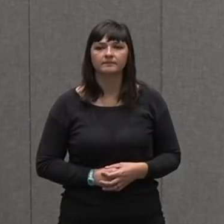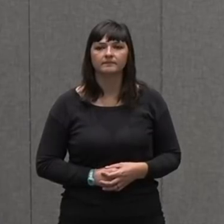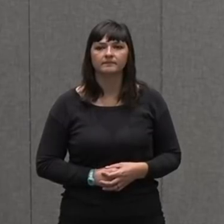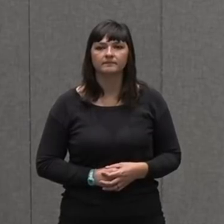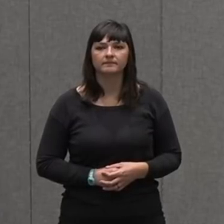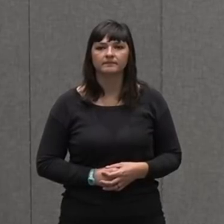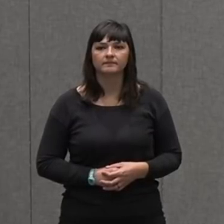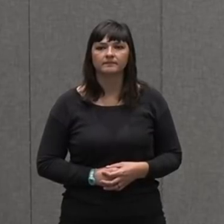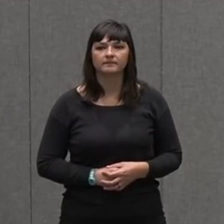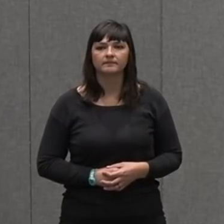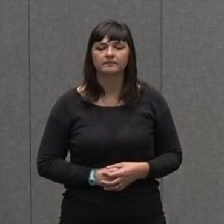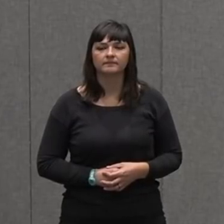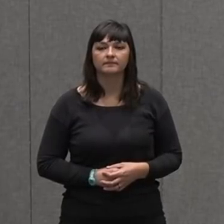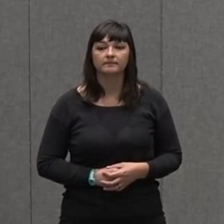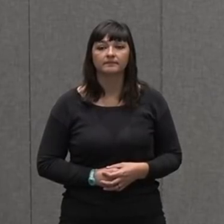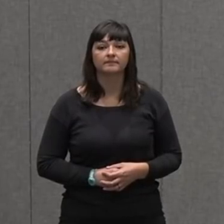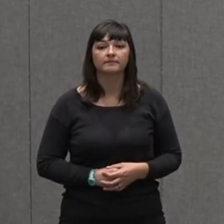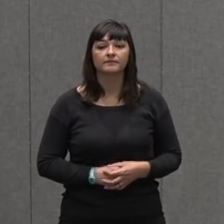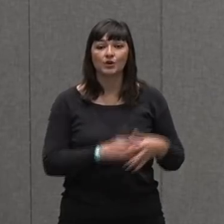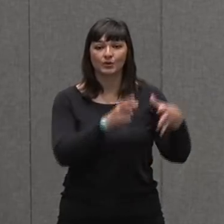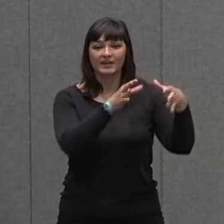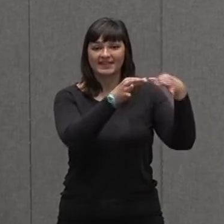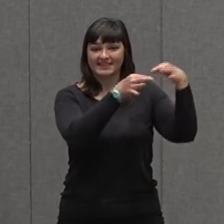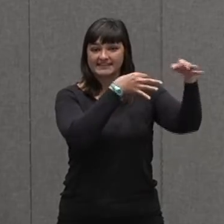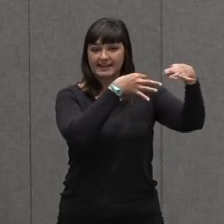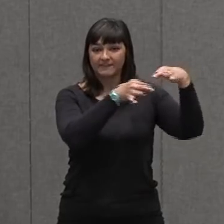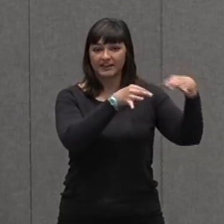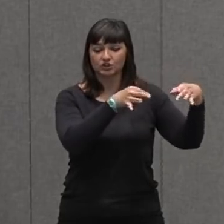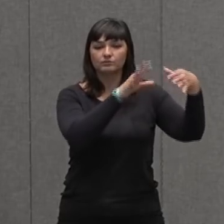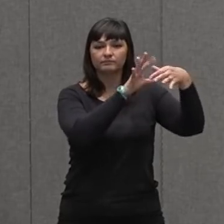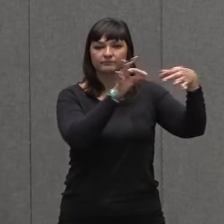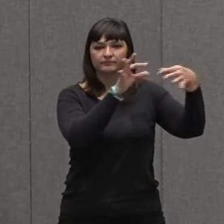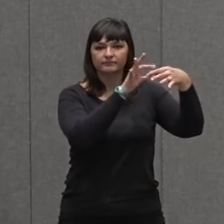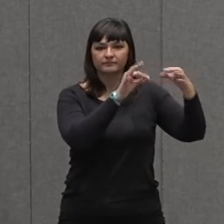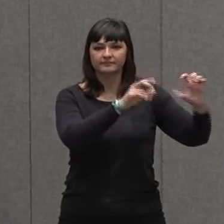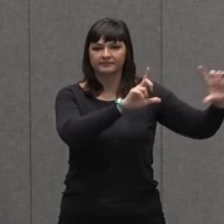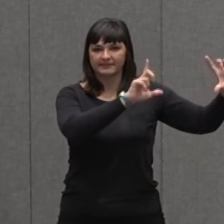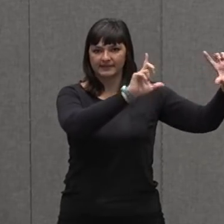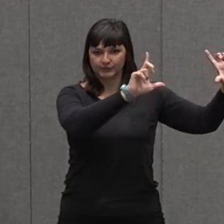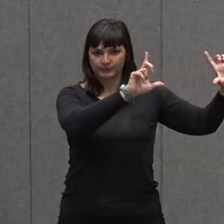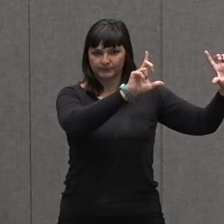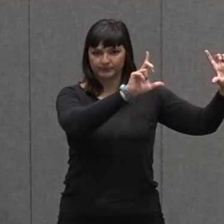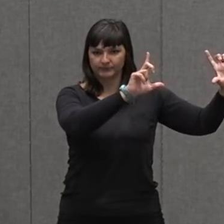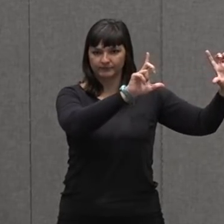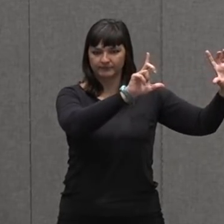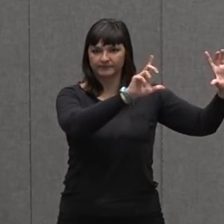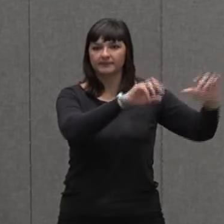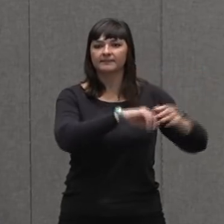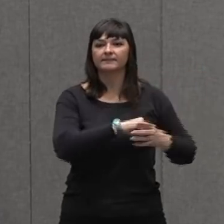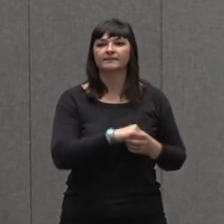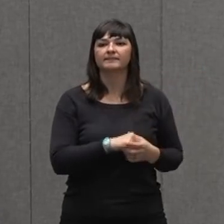So you should have your definition written for the word drought. All right friends, next we get to write